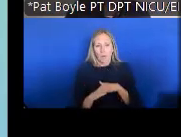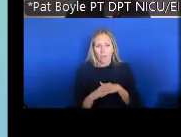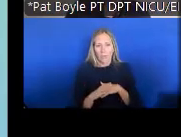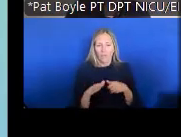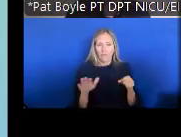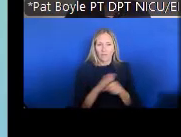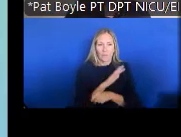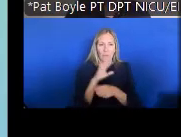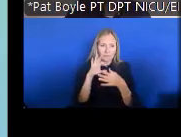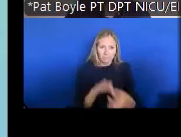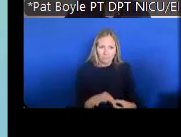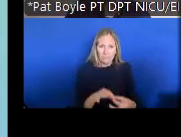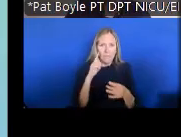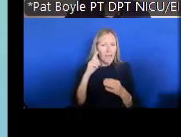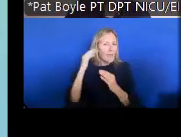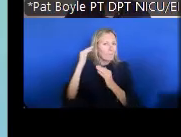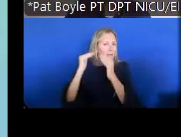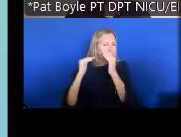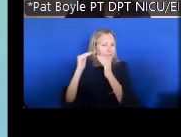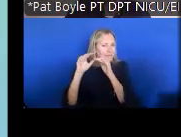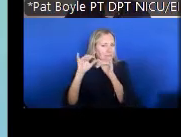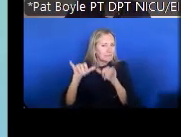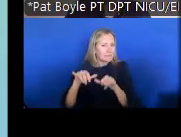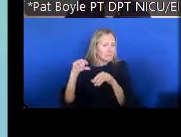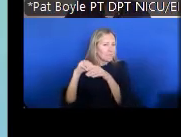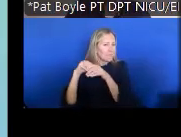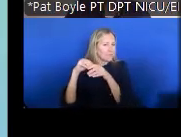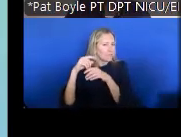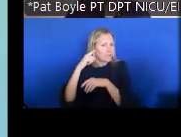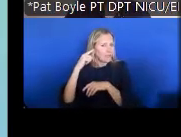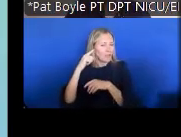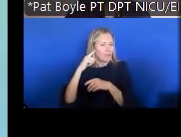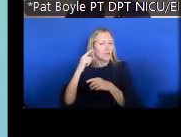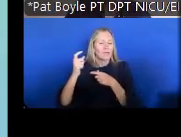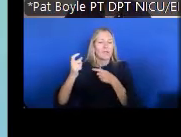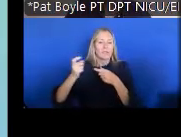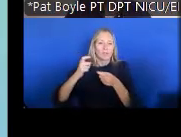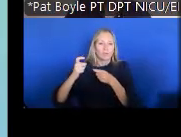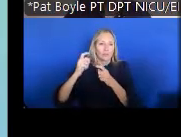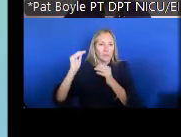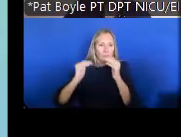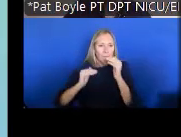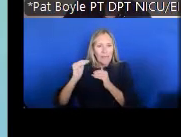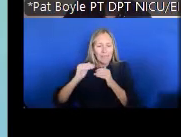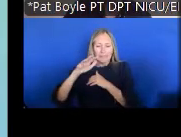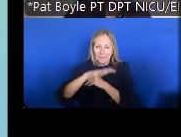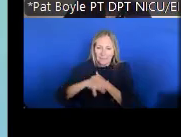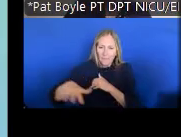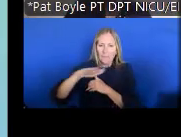vestibular system located in the inner ear controls balance, spatial awareness, and head control. In babies, safe